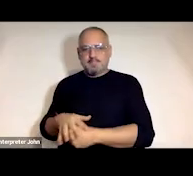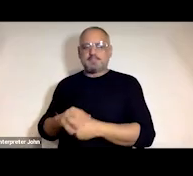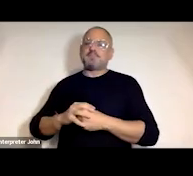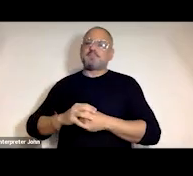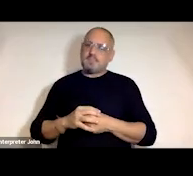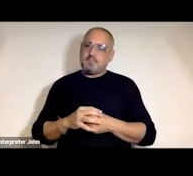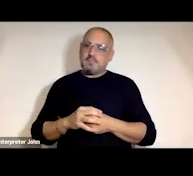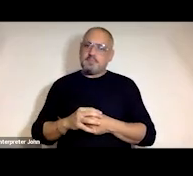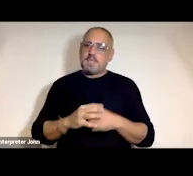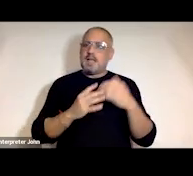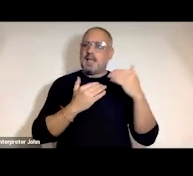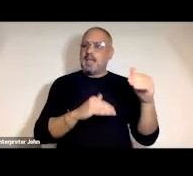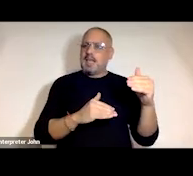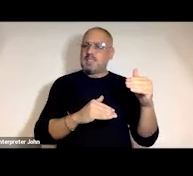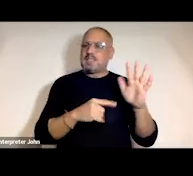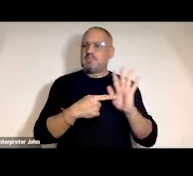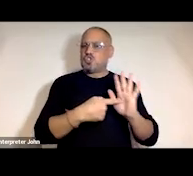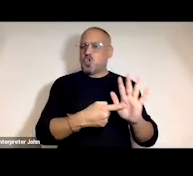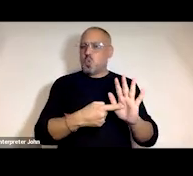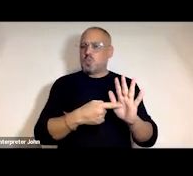Limitations reflects the degree to which